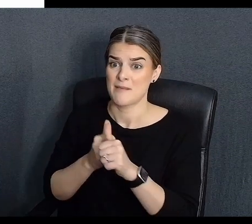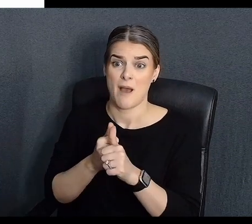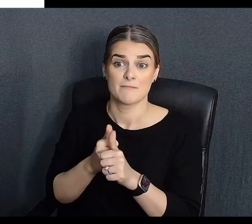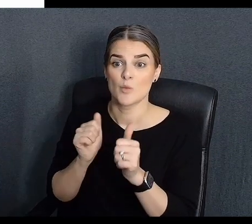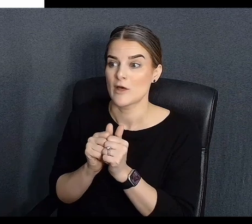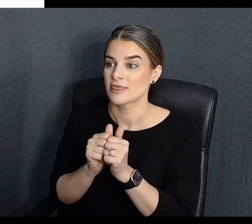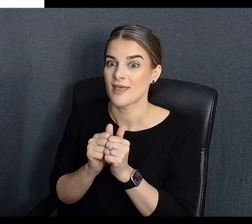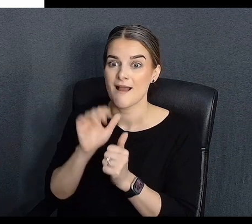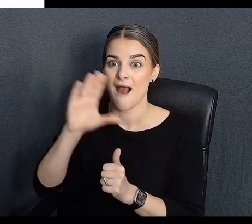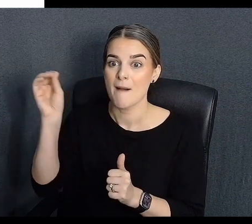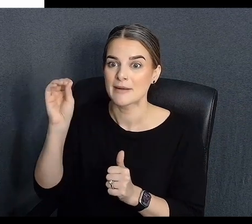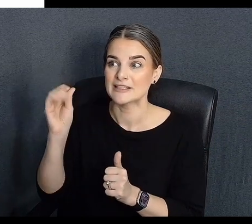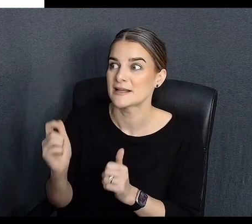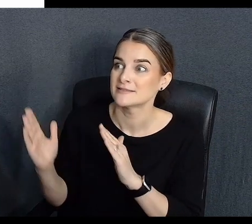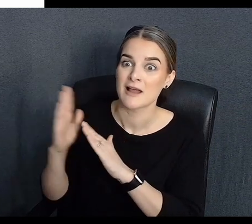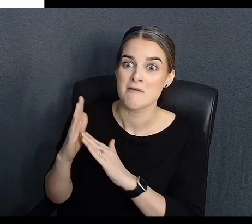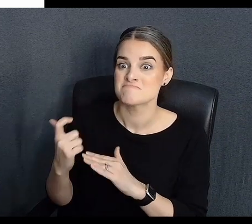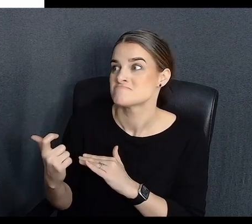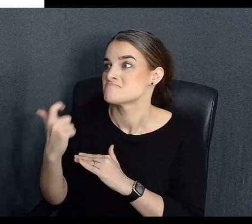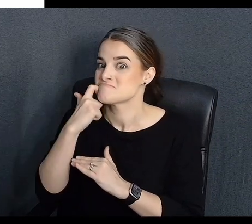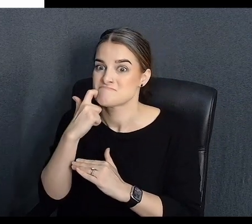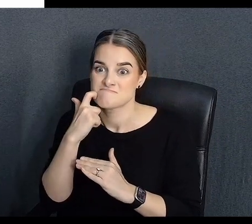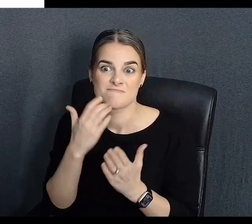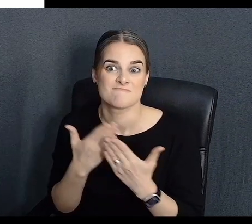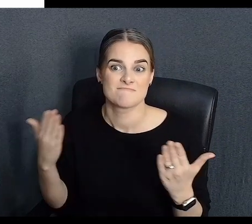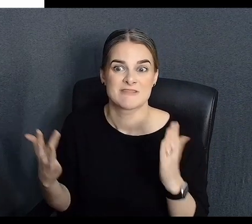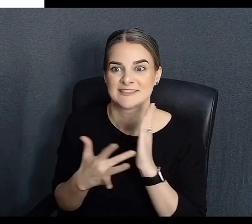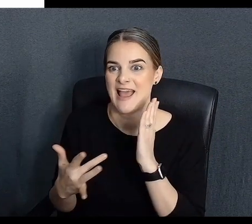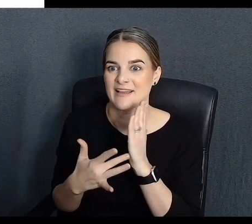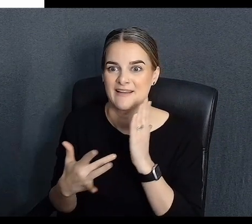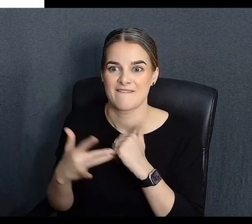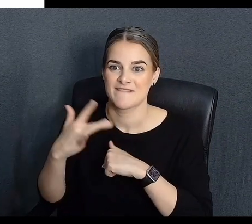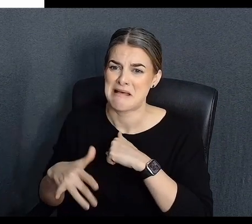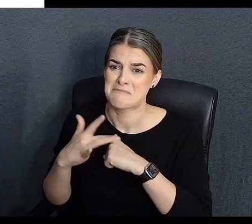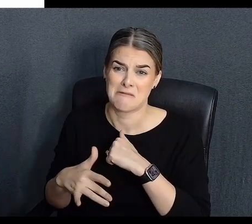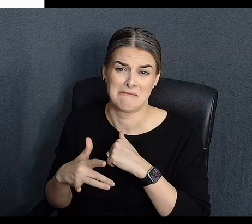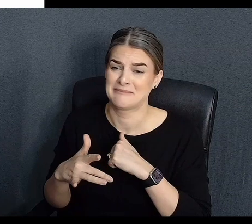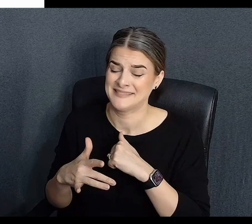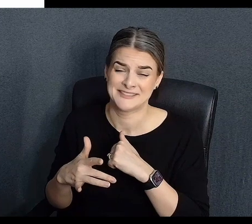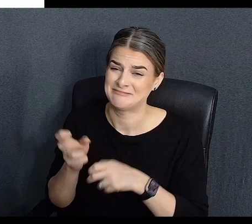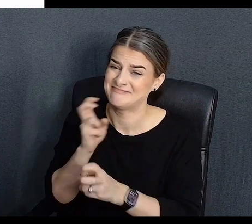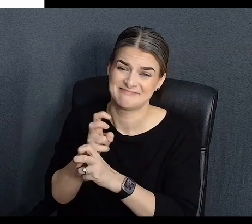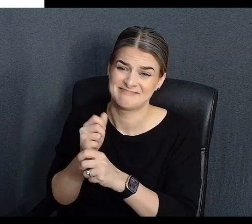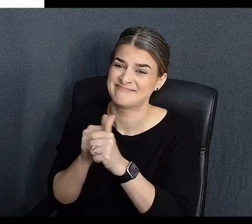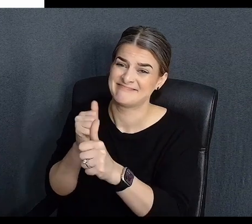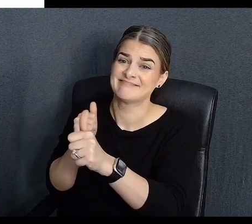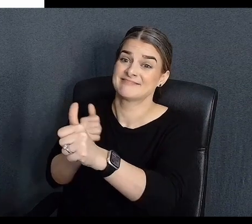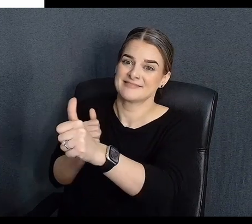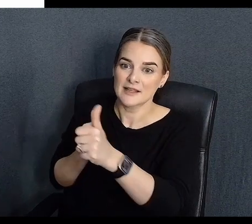of staying with the latest and greatest tech that's available on the market. So if somebody really wants to try out